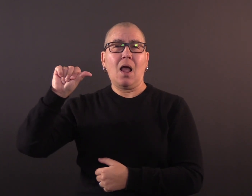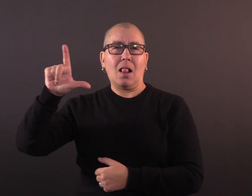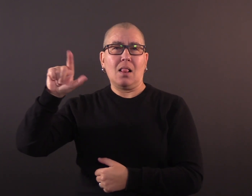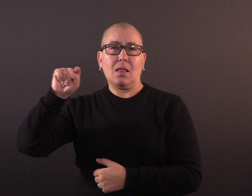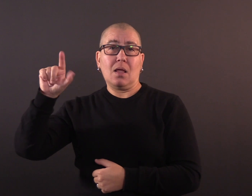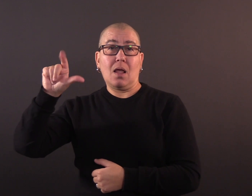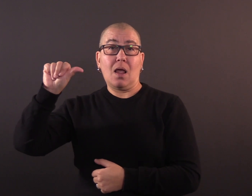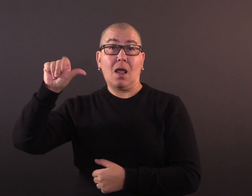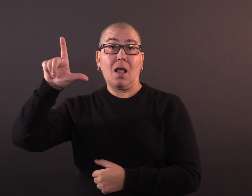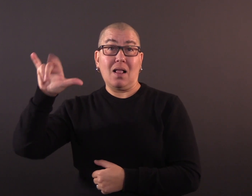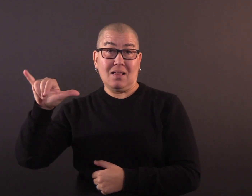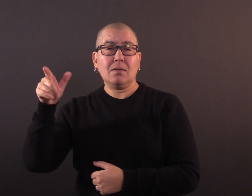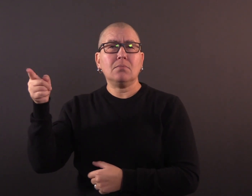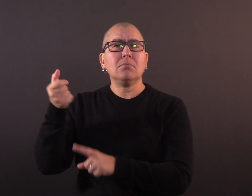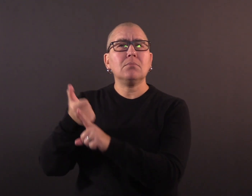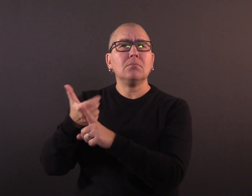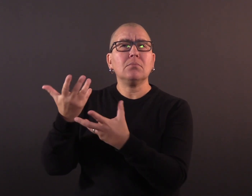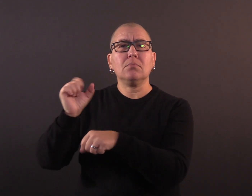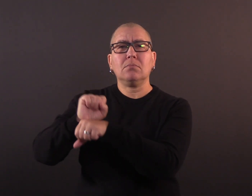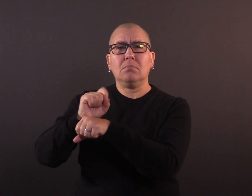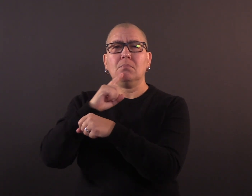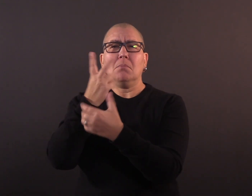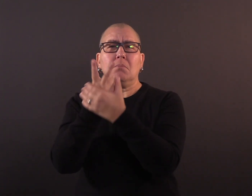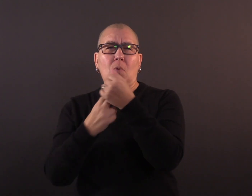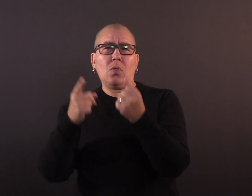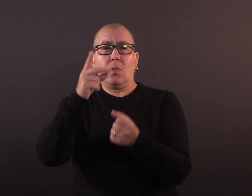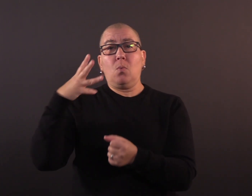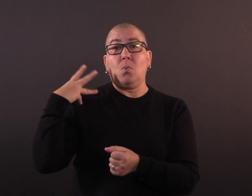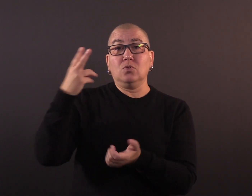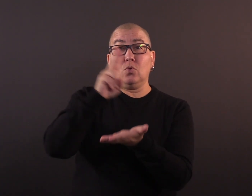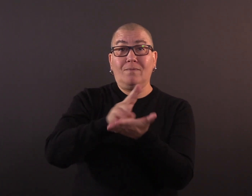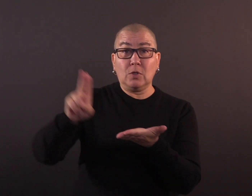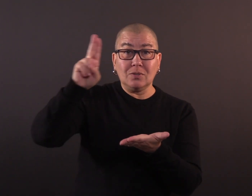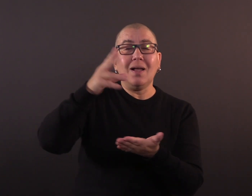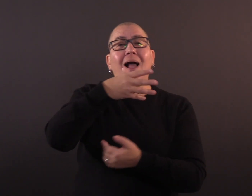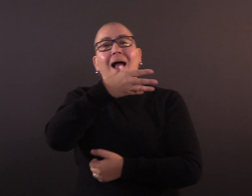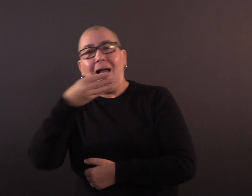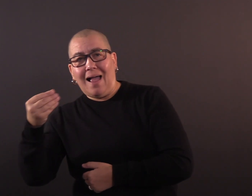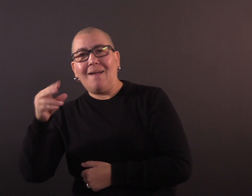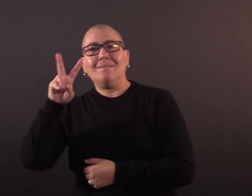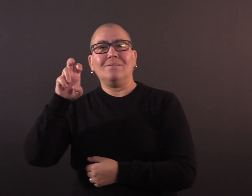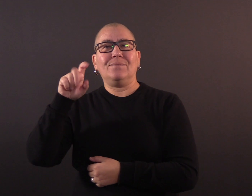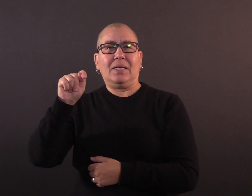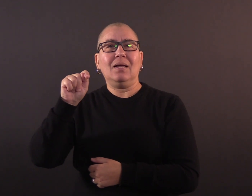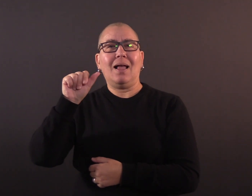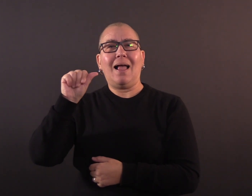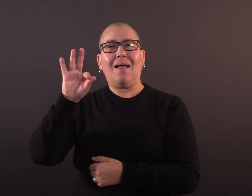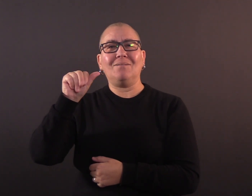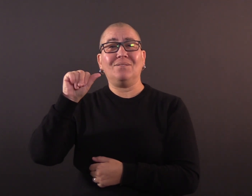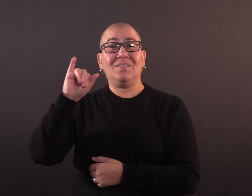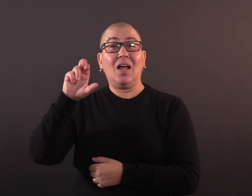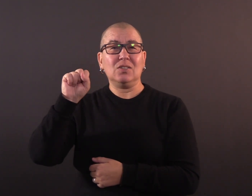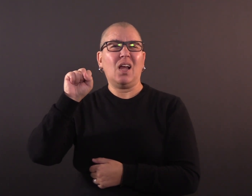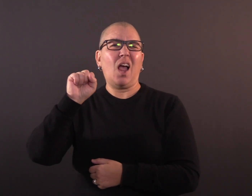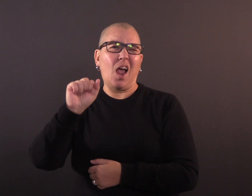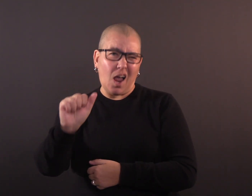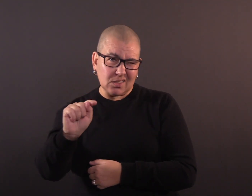positions at both Washington University and the Veterans Affairs St. Louis Health Care System.